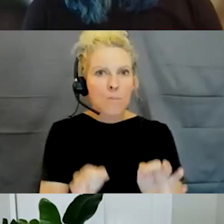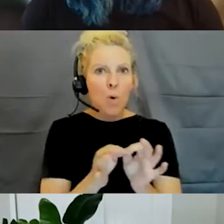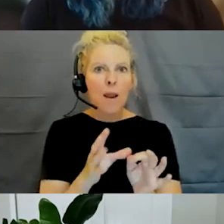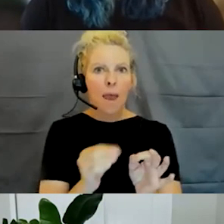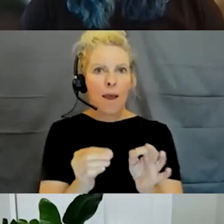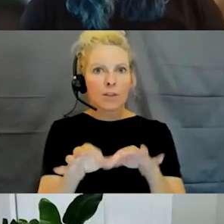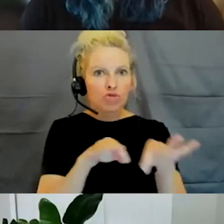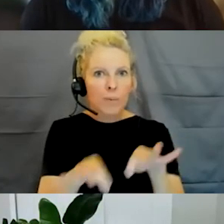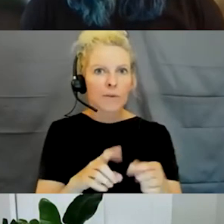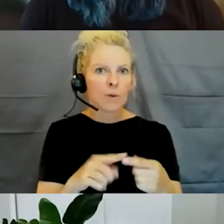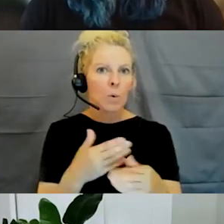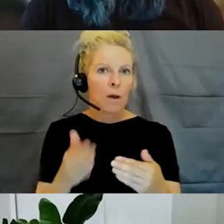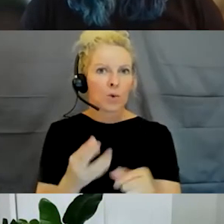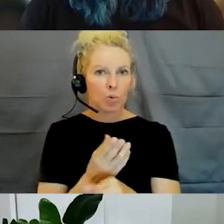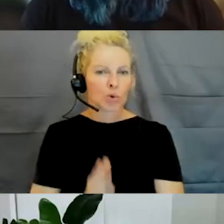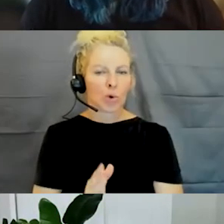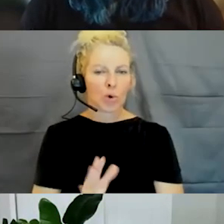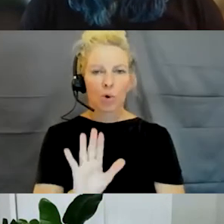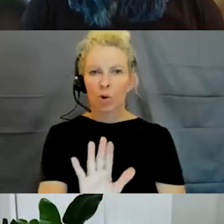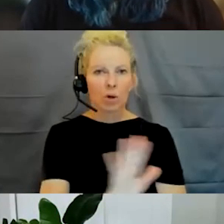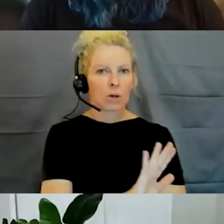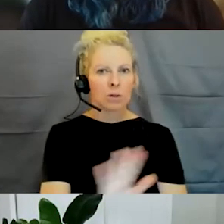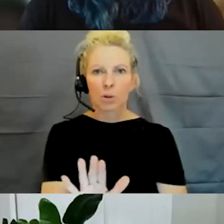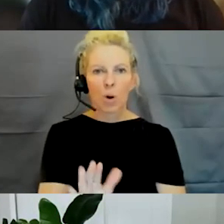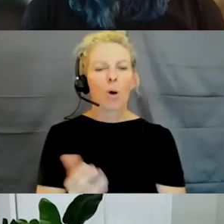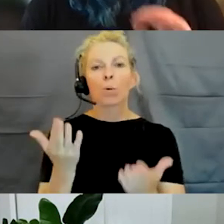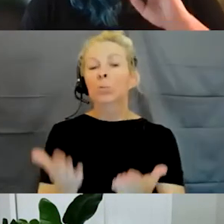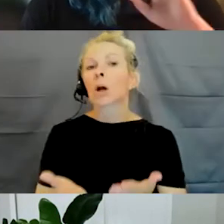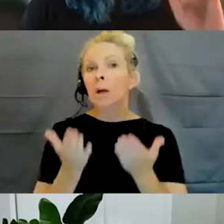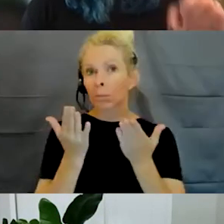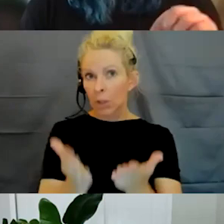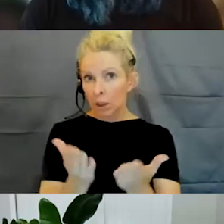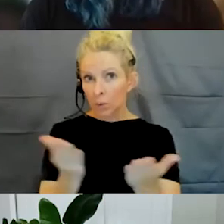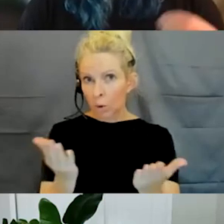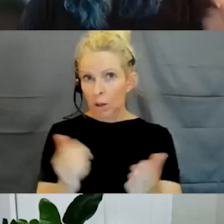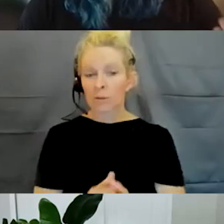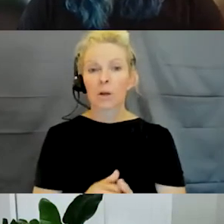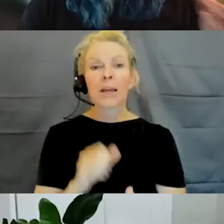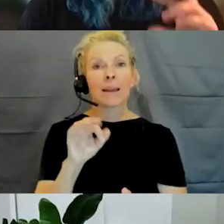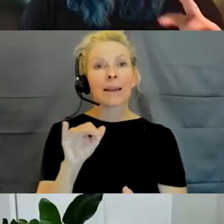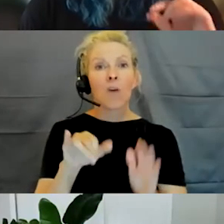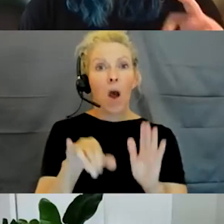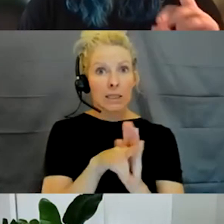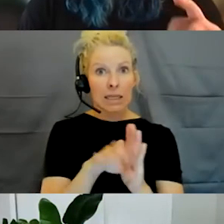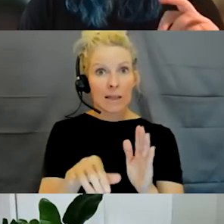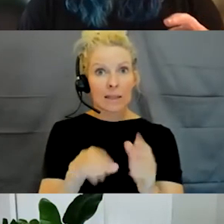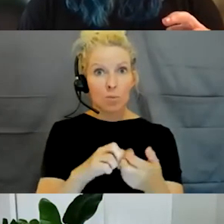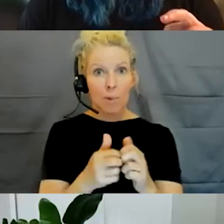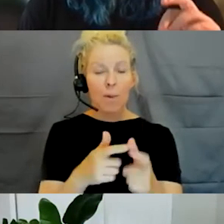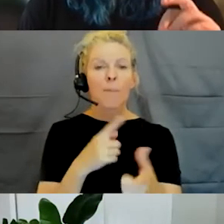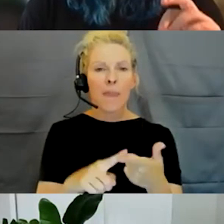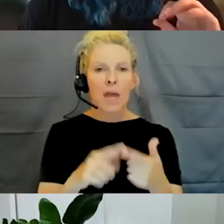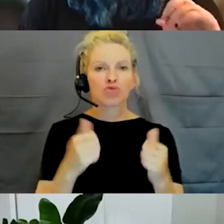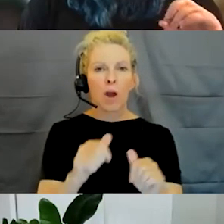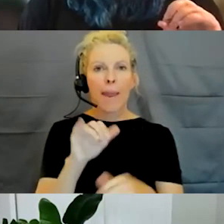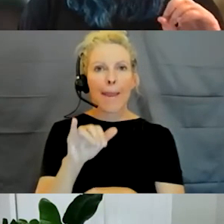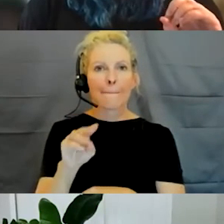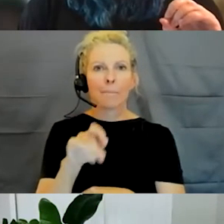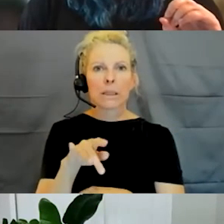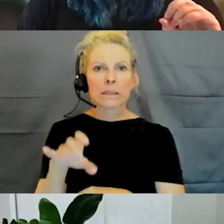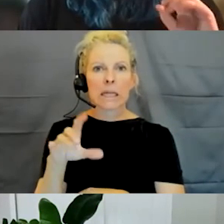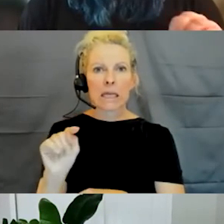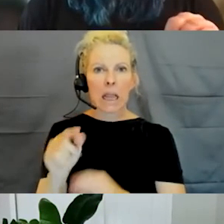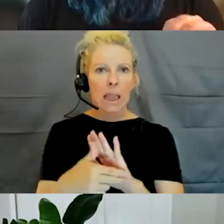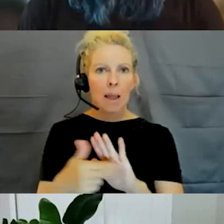to the end user. Eyelid probably -- if ID is the problem, I would try the implicit label approach,